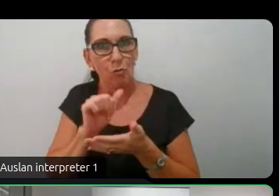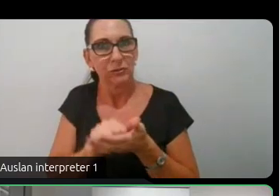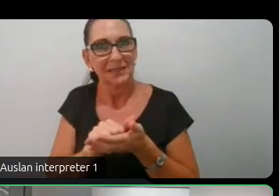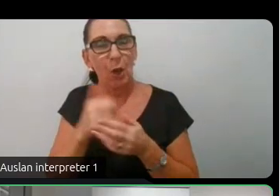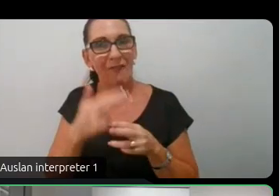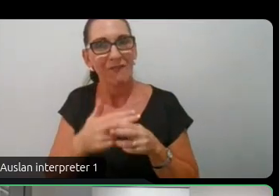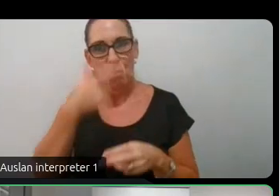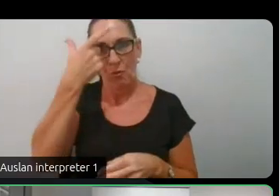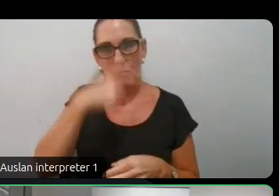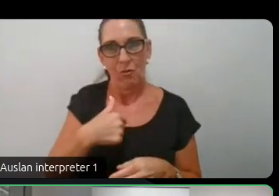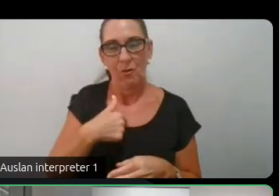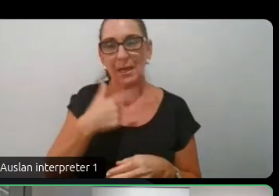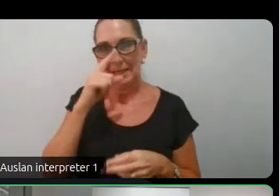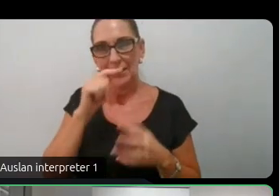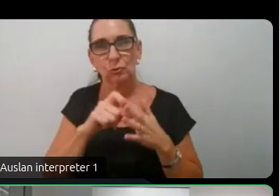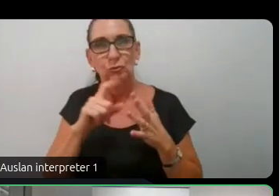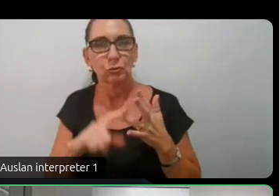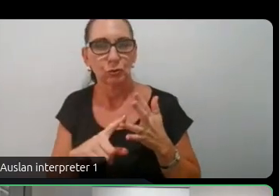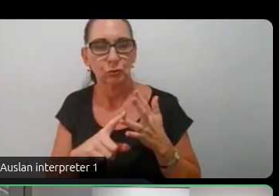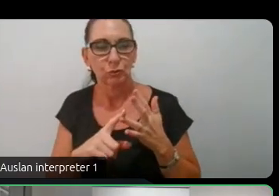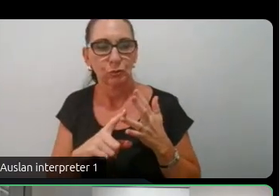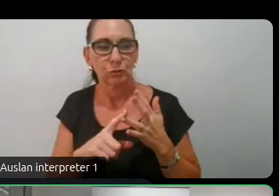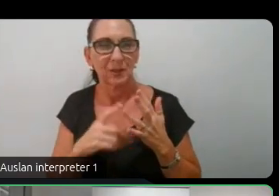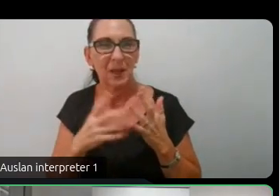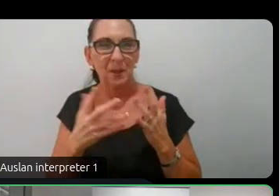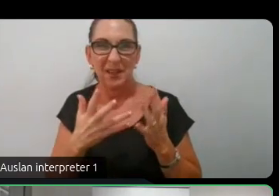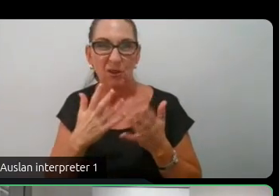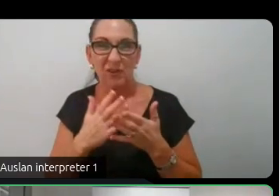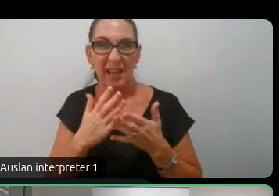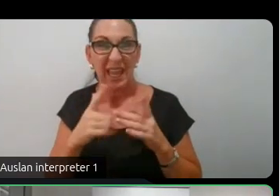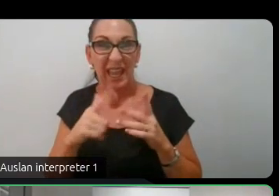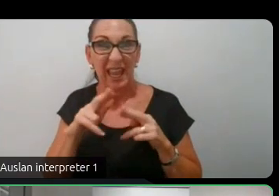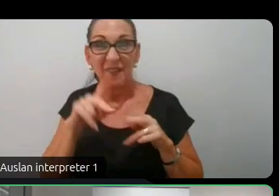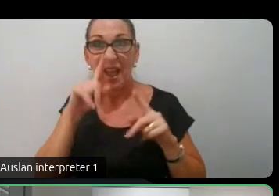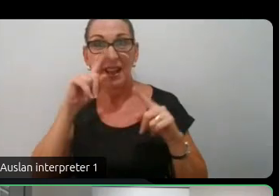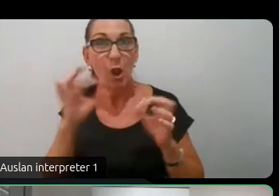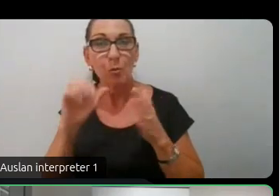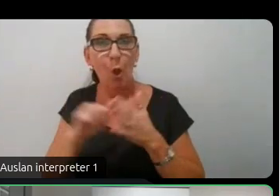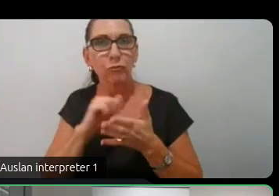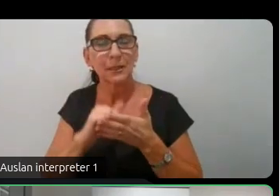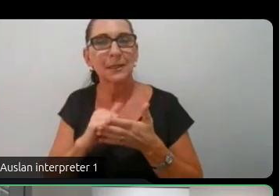to undergo um and if it's not appropriate why not when we talk about appropriateness